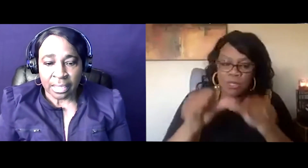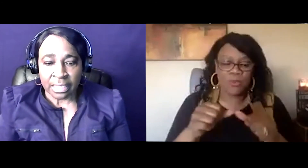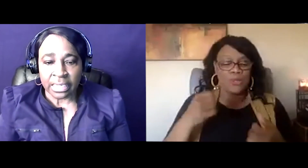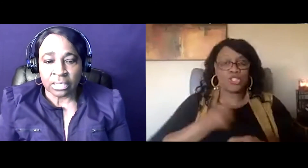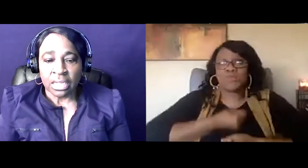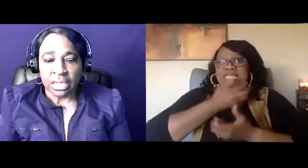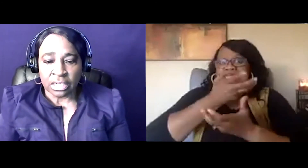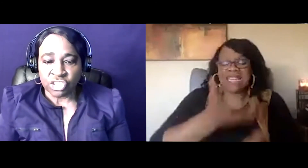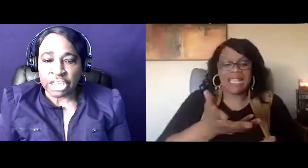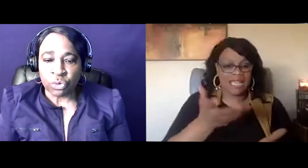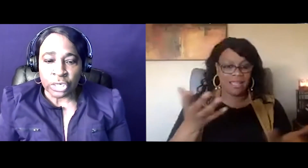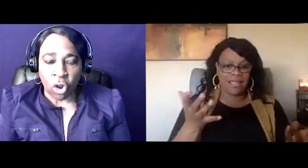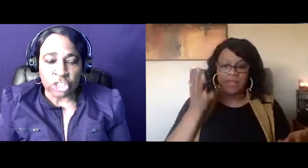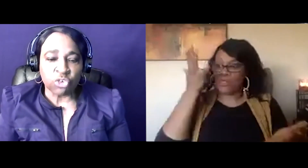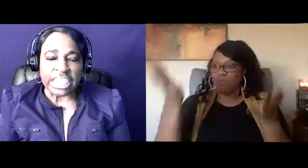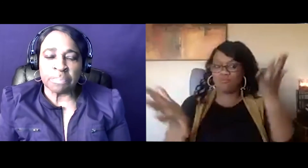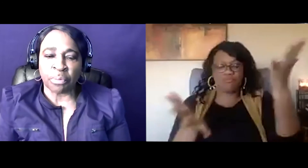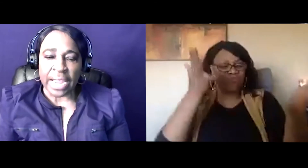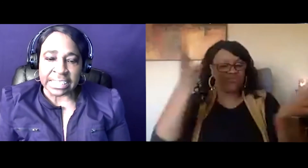Healing continuing on to express